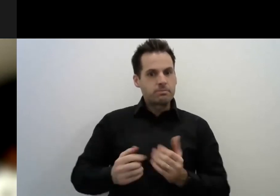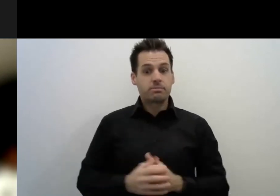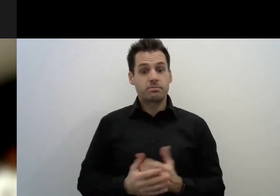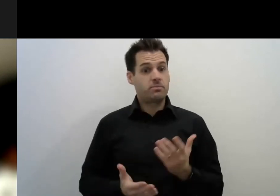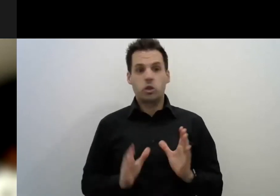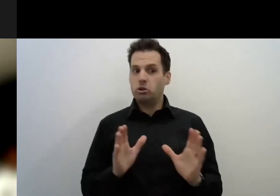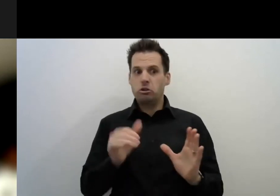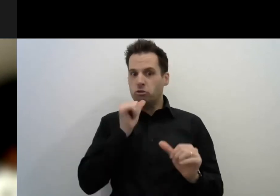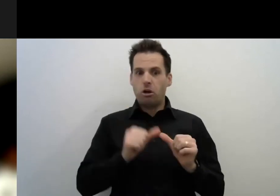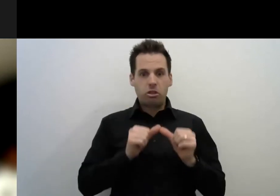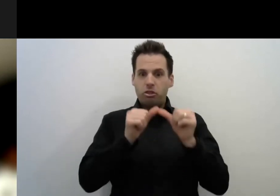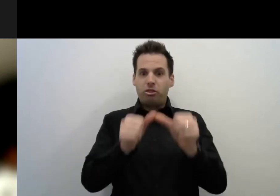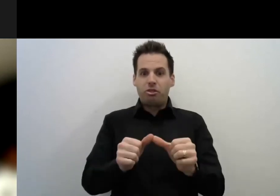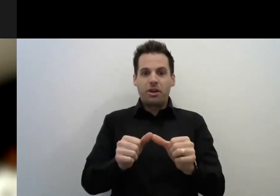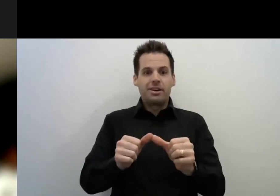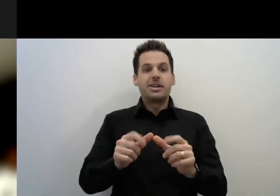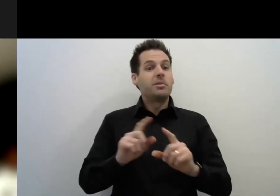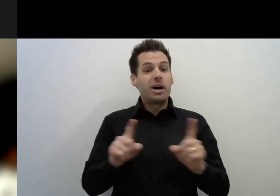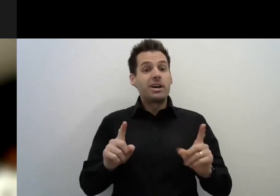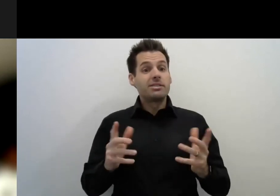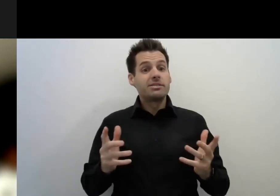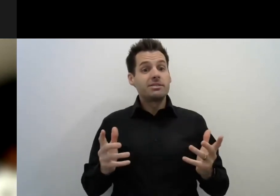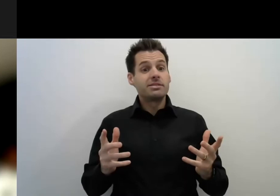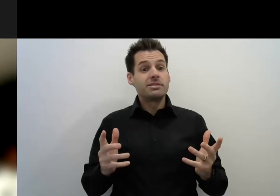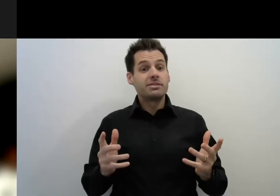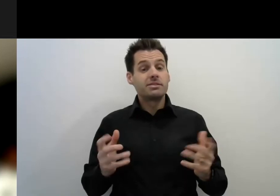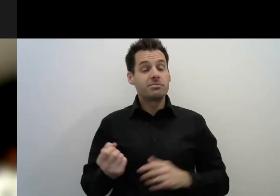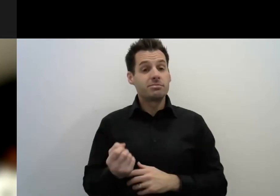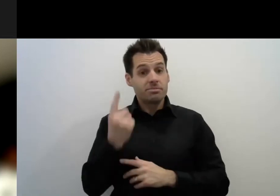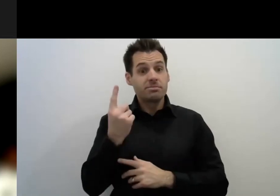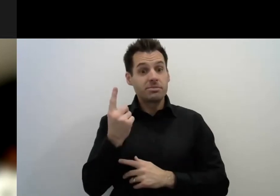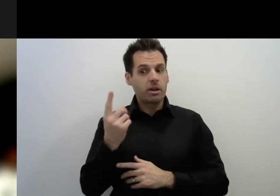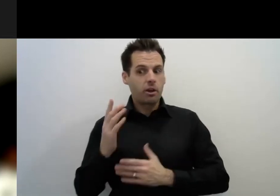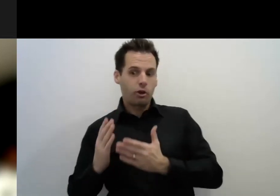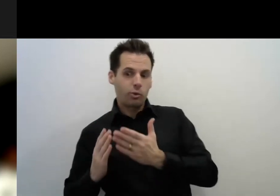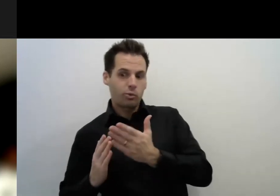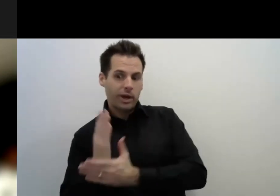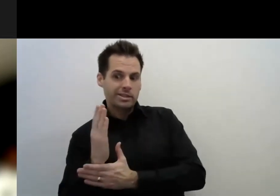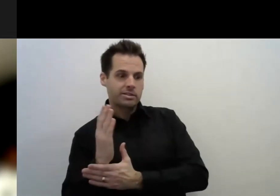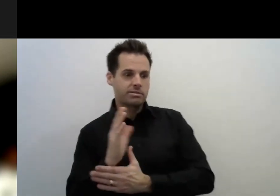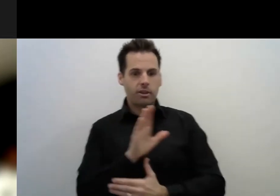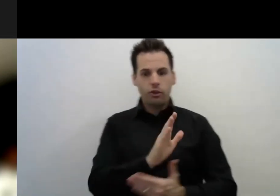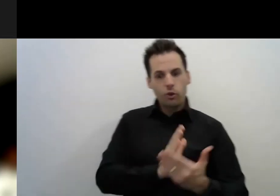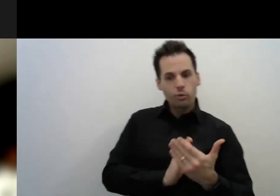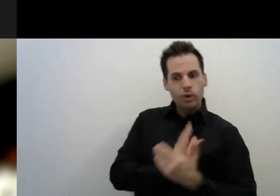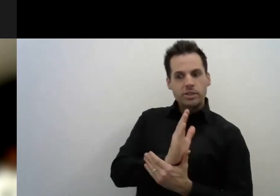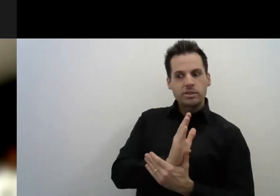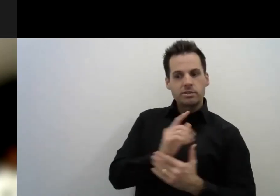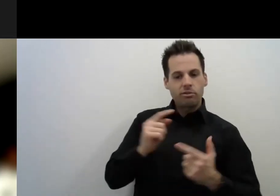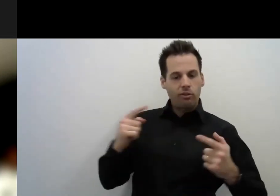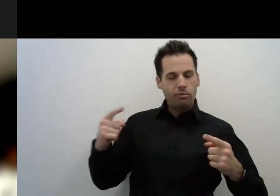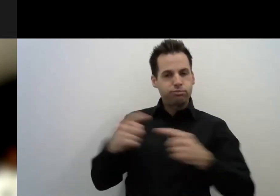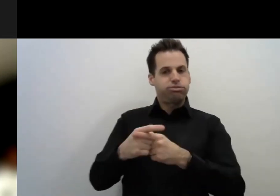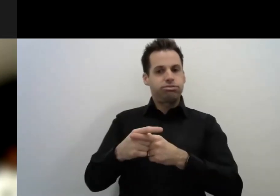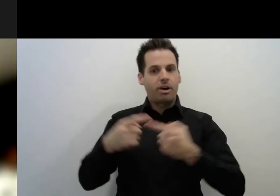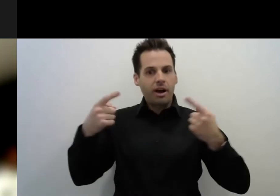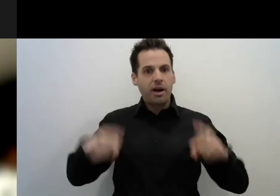but the issue of conflicting so-called conflicting rights and often we this uh happens where people